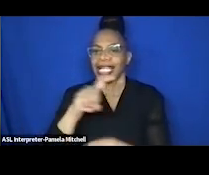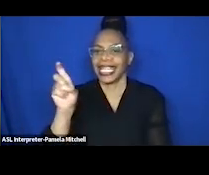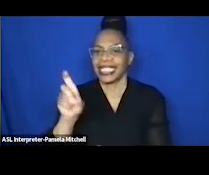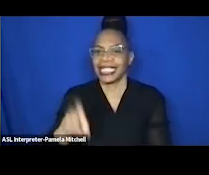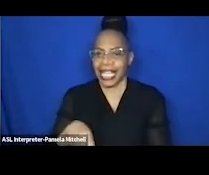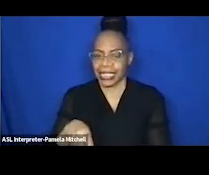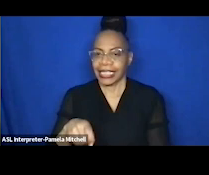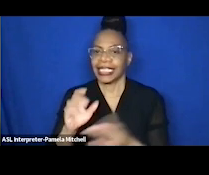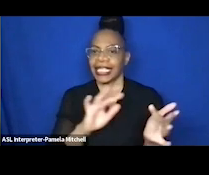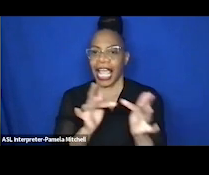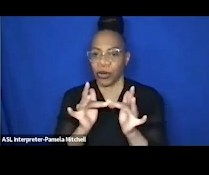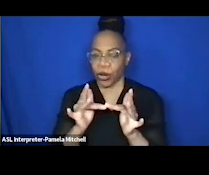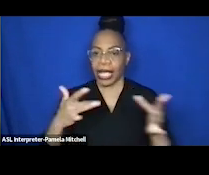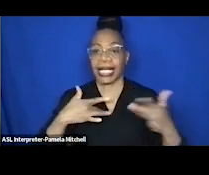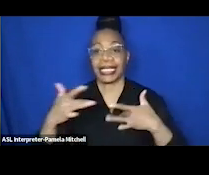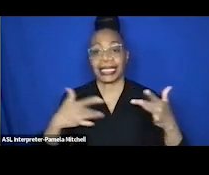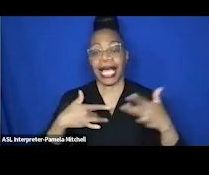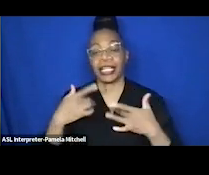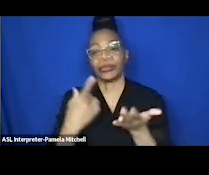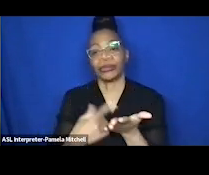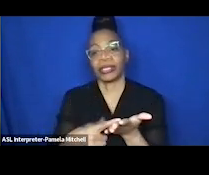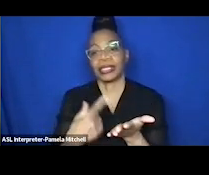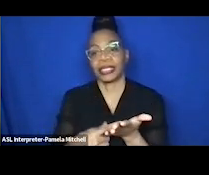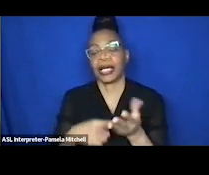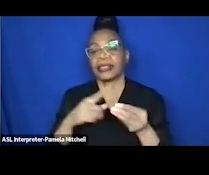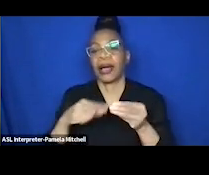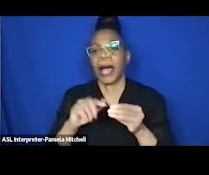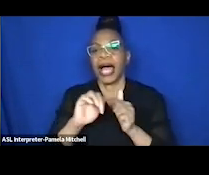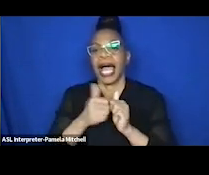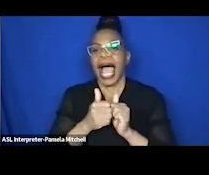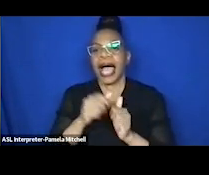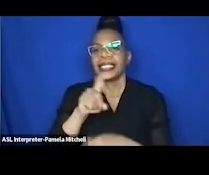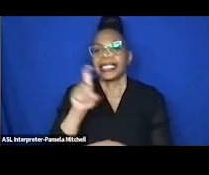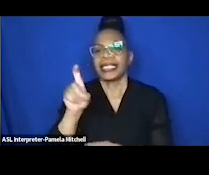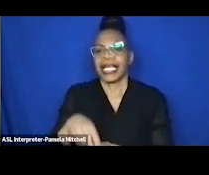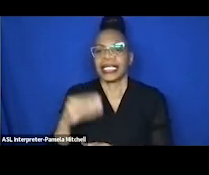I am excited to talk to you all today about how Texas Homeless Network has integrated SOAR